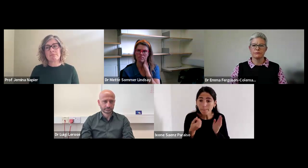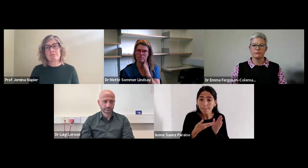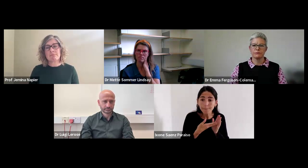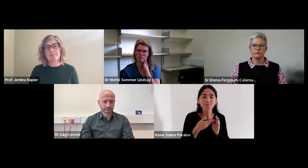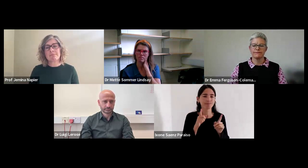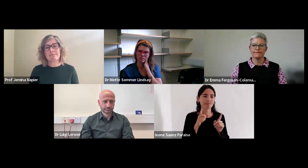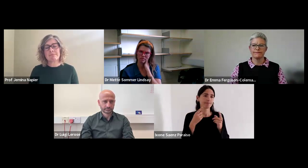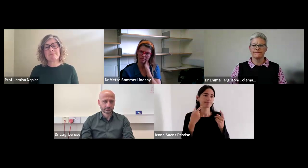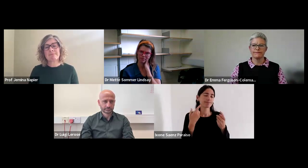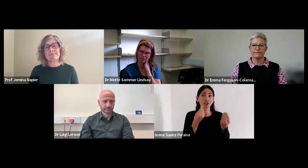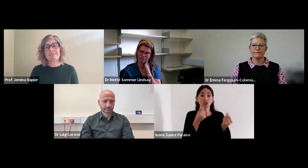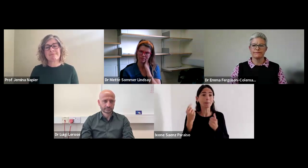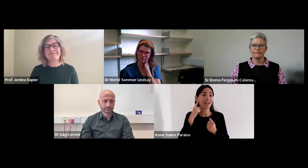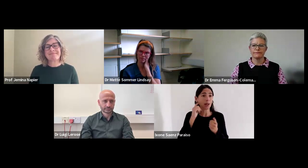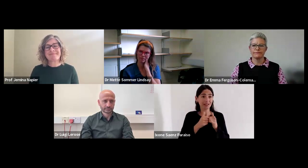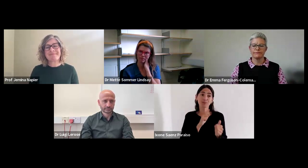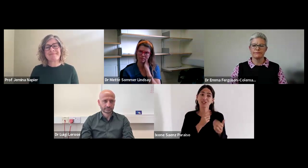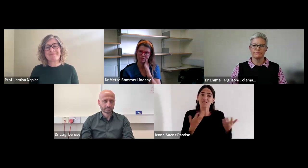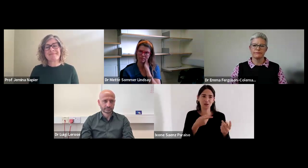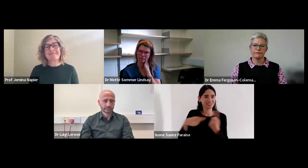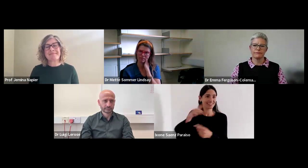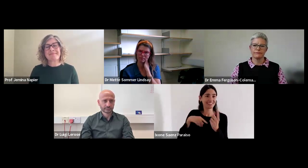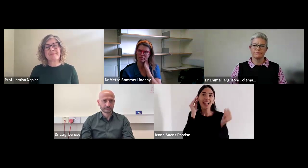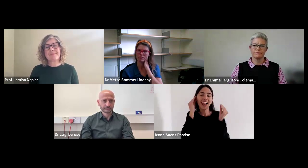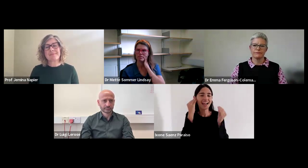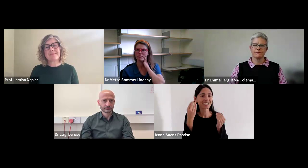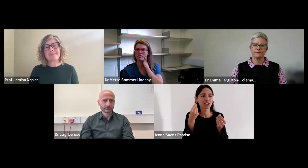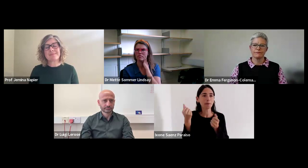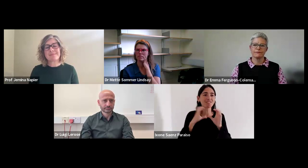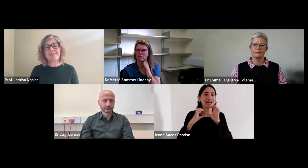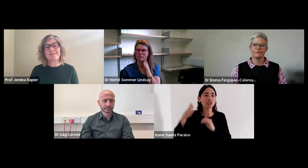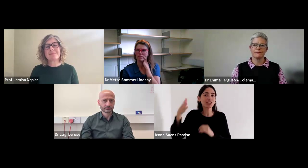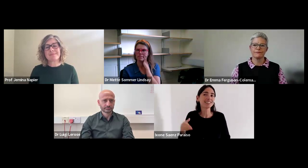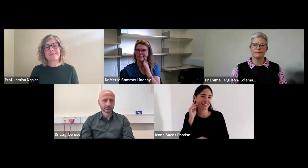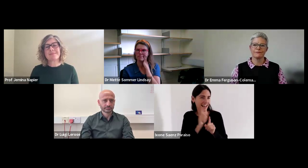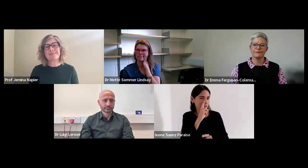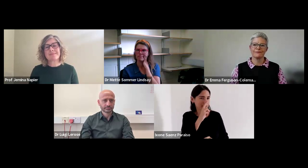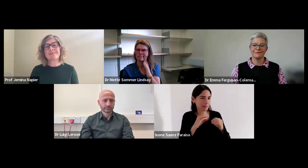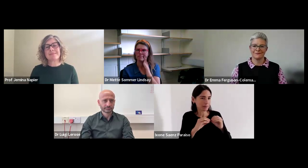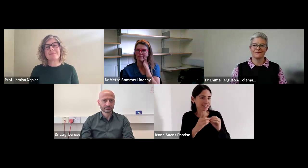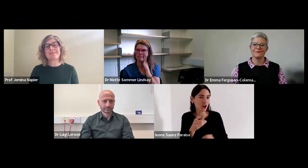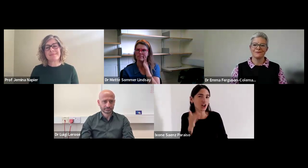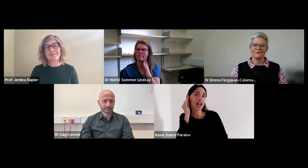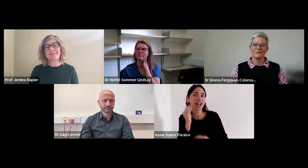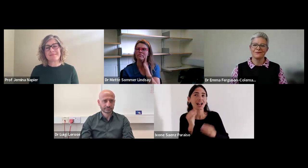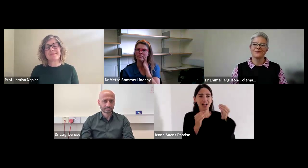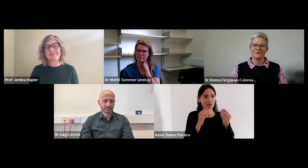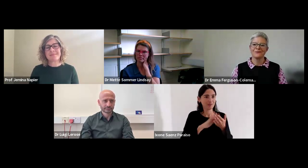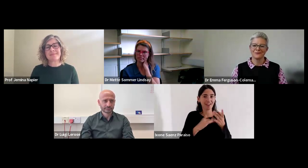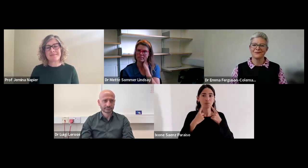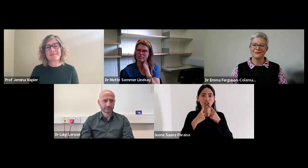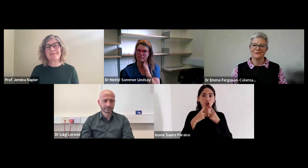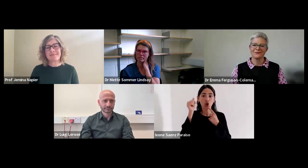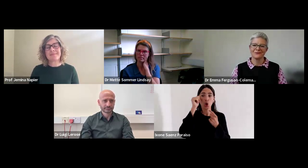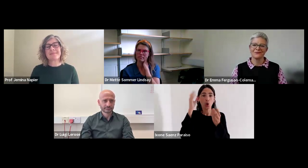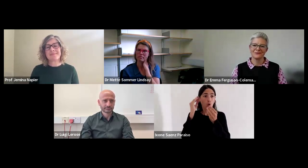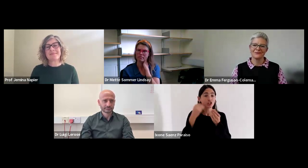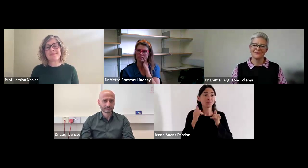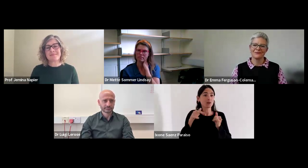And also what else did I want to add? Yes, hearing peers -they are able to access conversations that